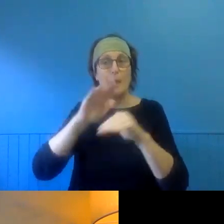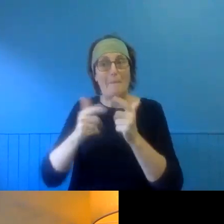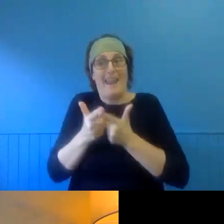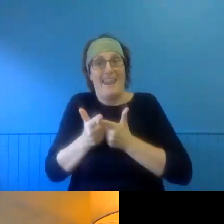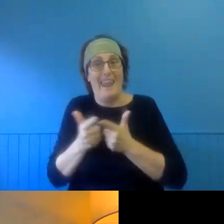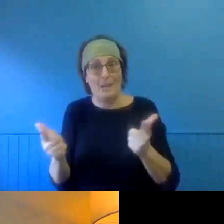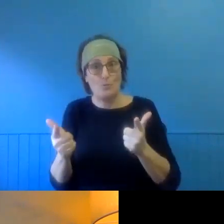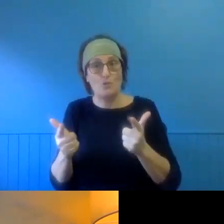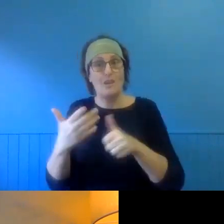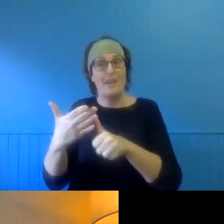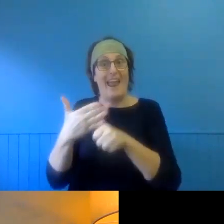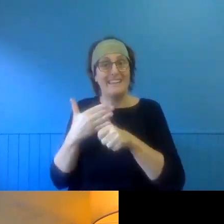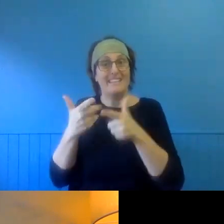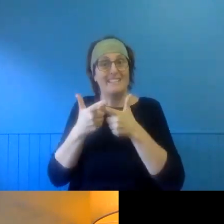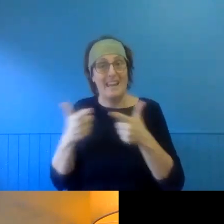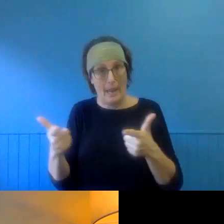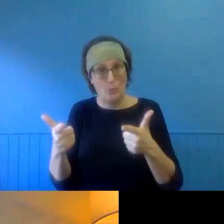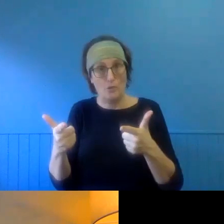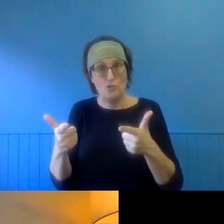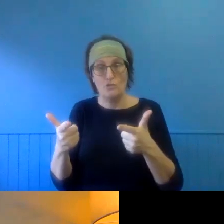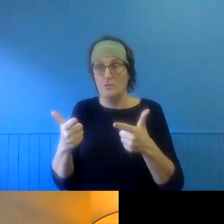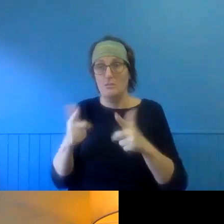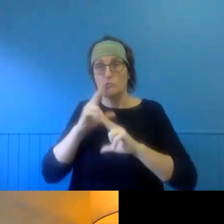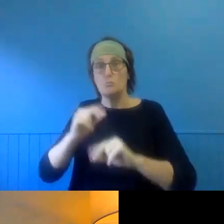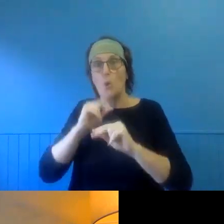Indigenous languages that are revitallised, and trying to have